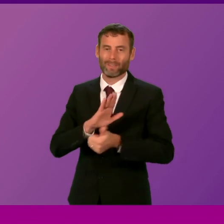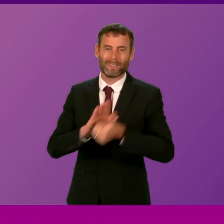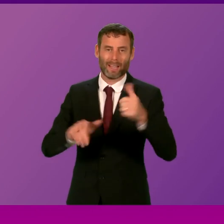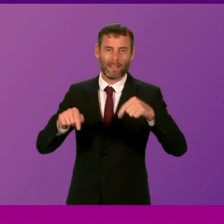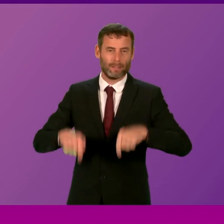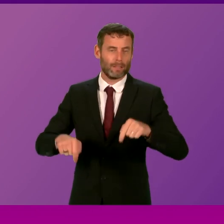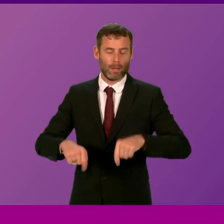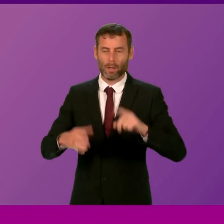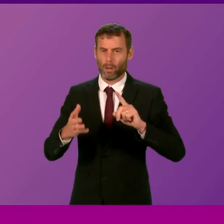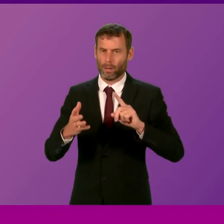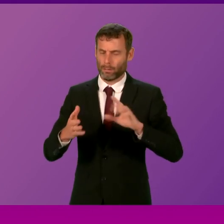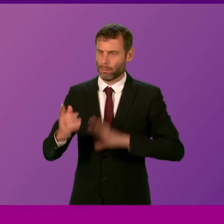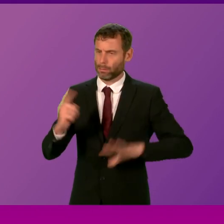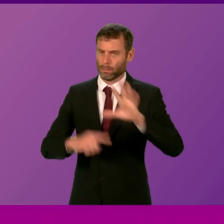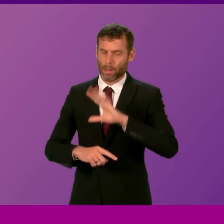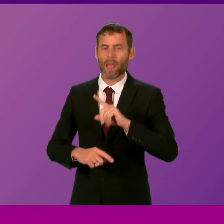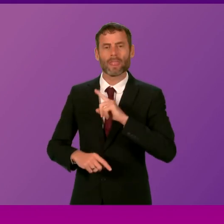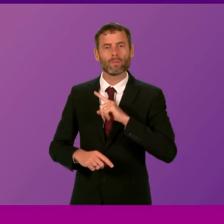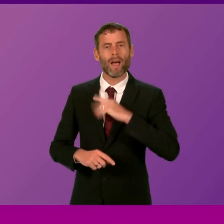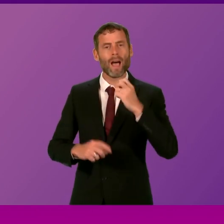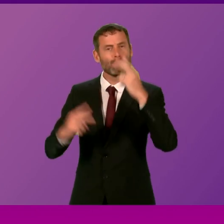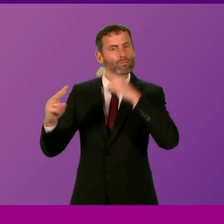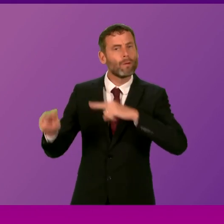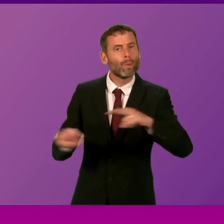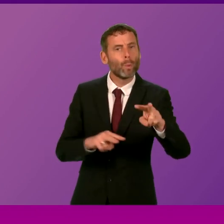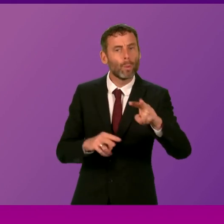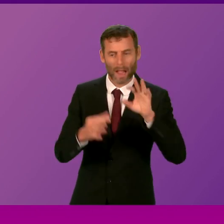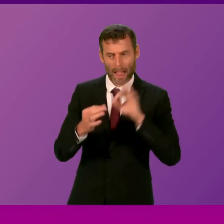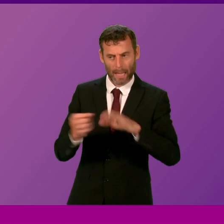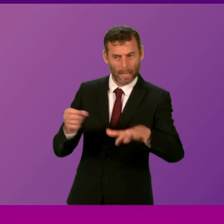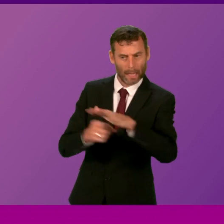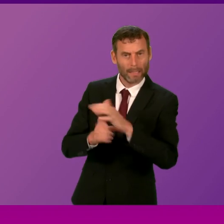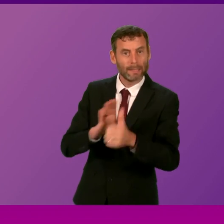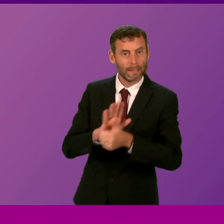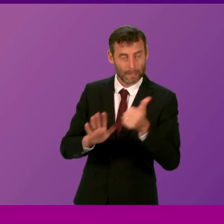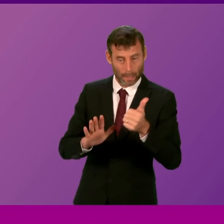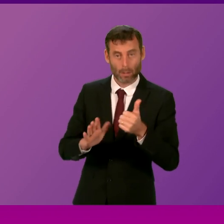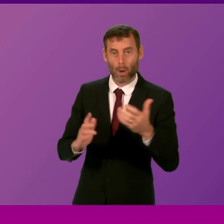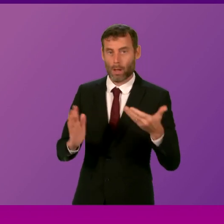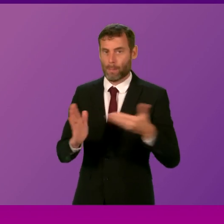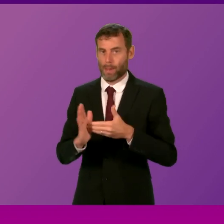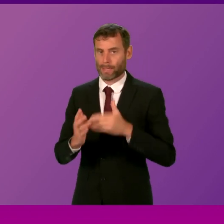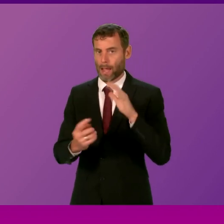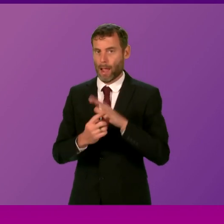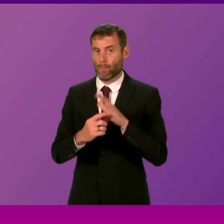review is so important. The college sector will be vital in that regard. There have